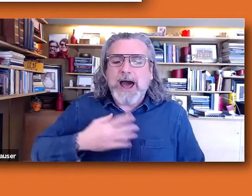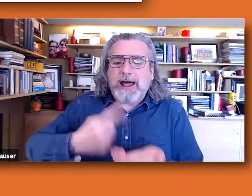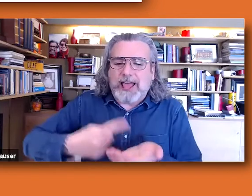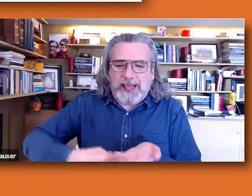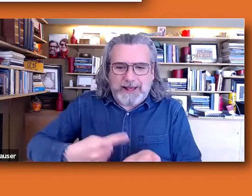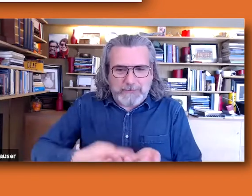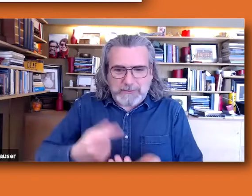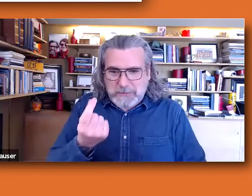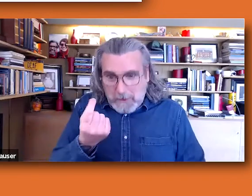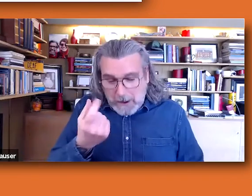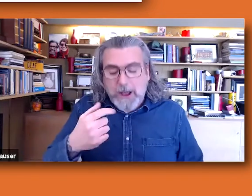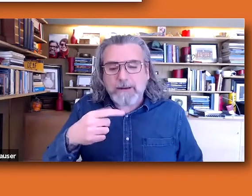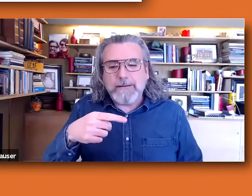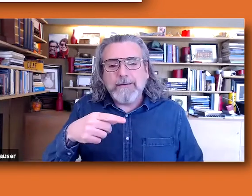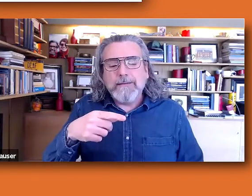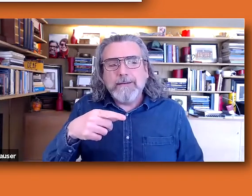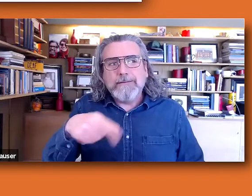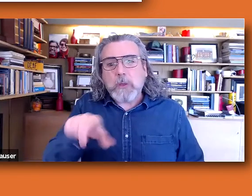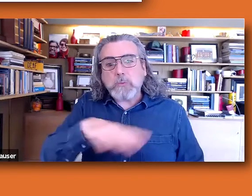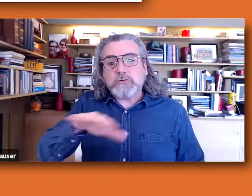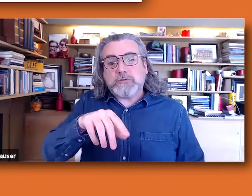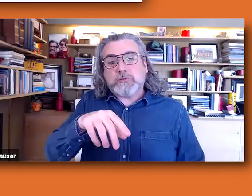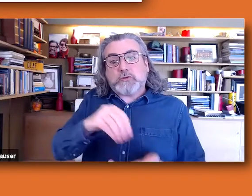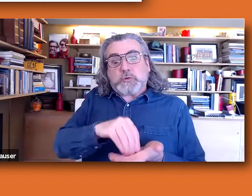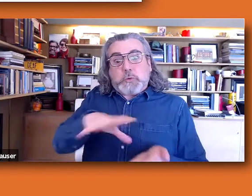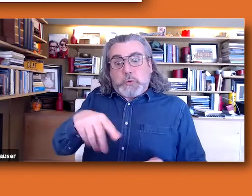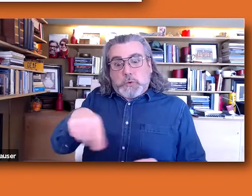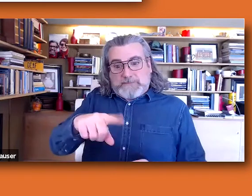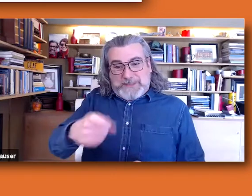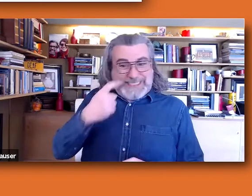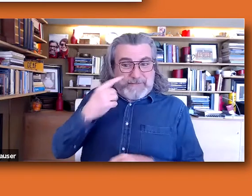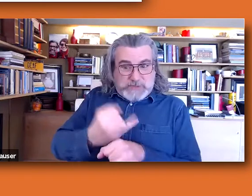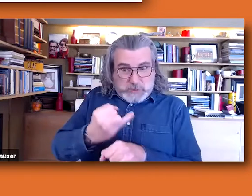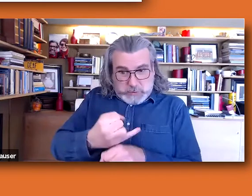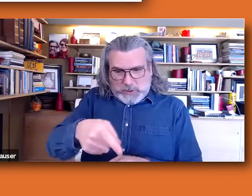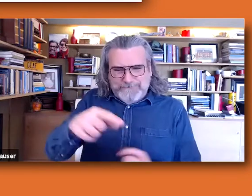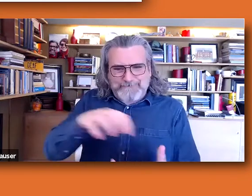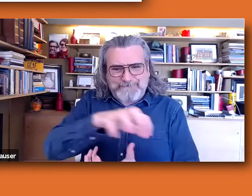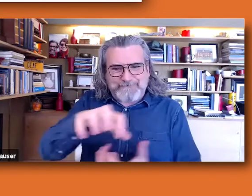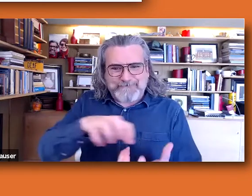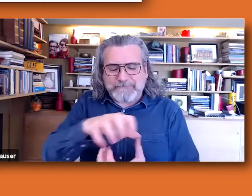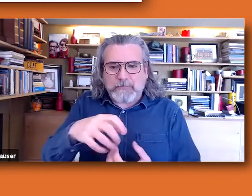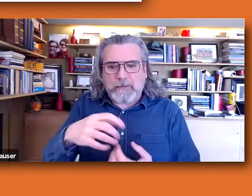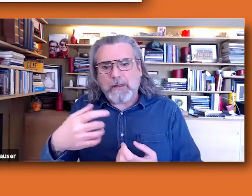or Signed English. And so in my discussion, I mentioned the fact